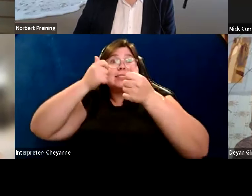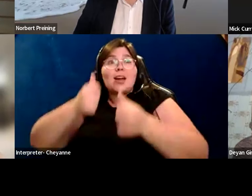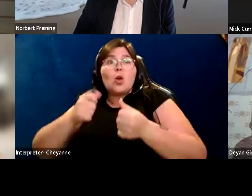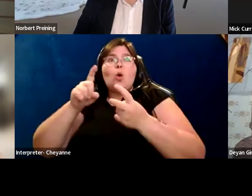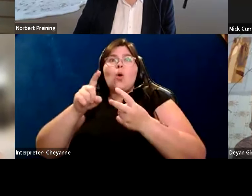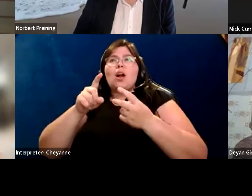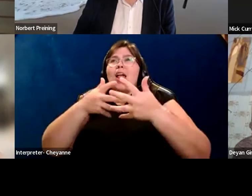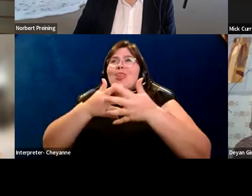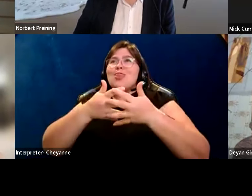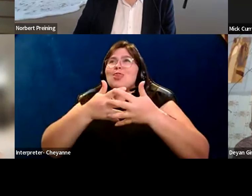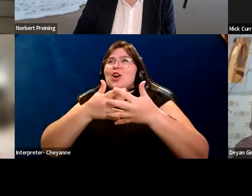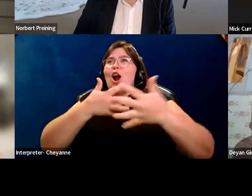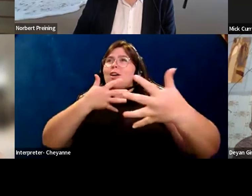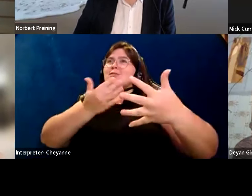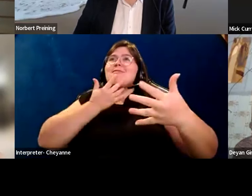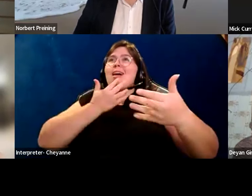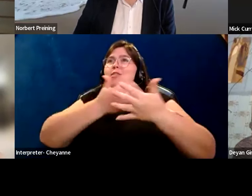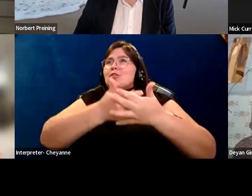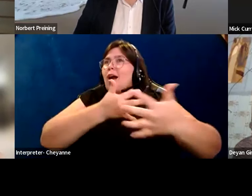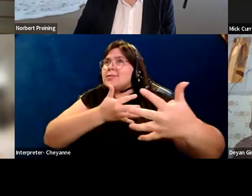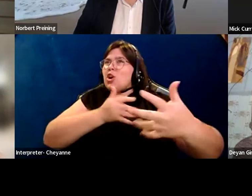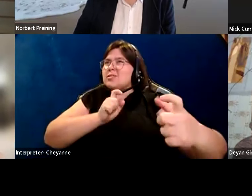And a lot of these-- even these basic kind of settings and tools